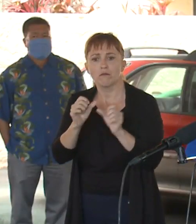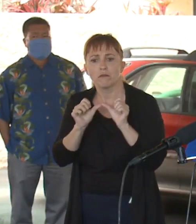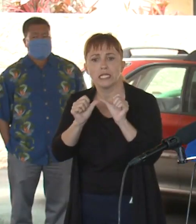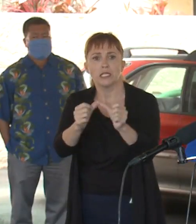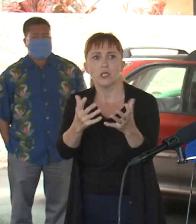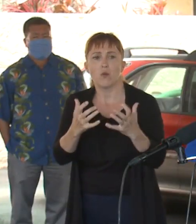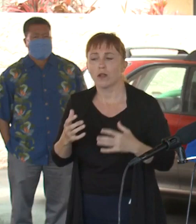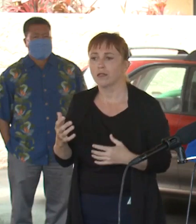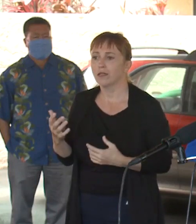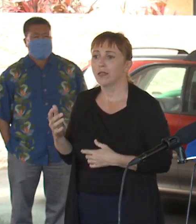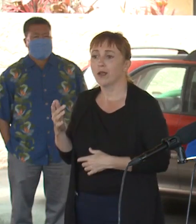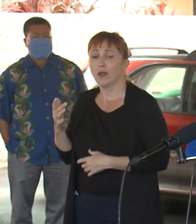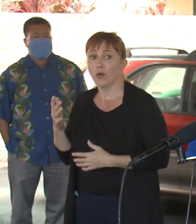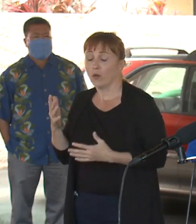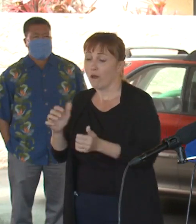CAPITOL FOR SATURDAY MORNING